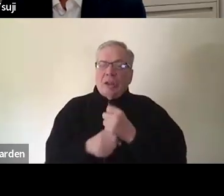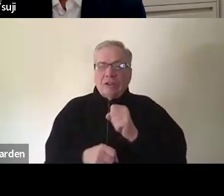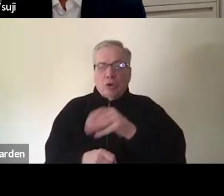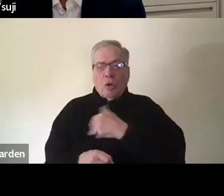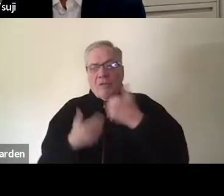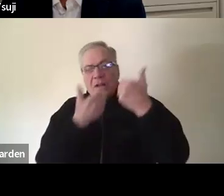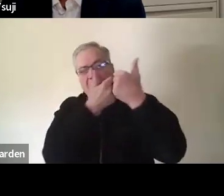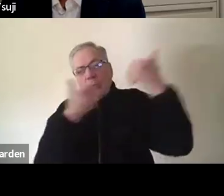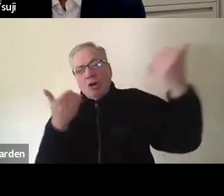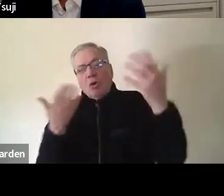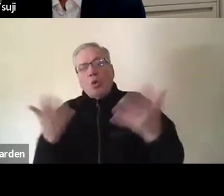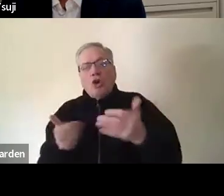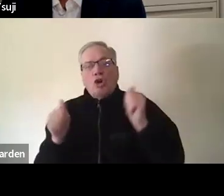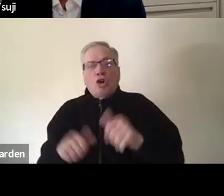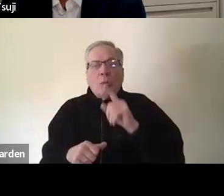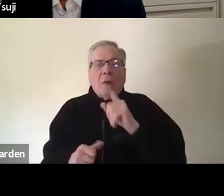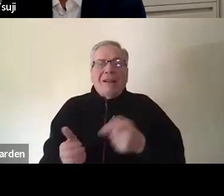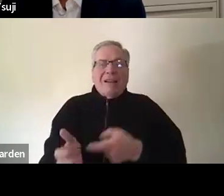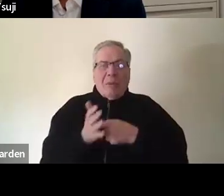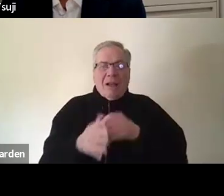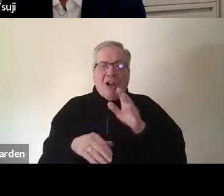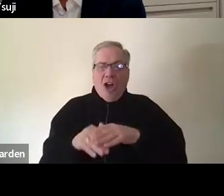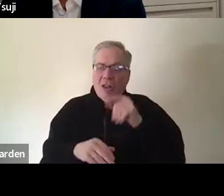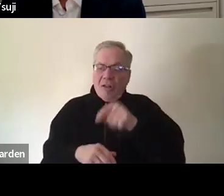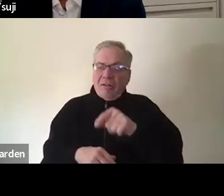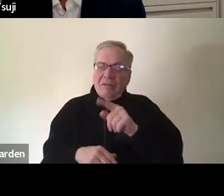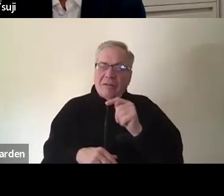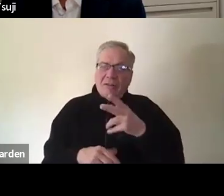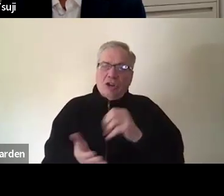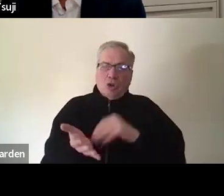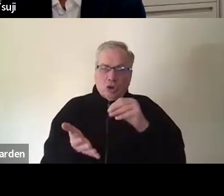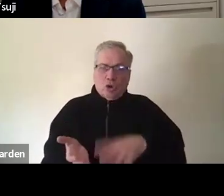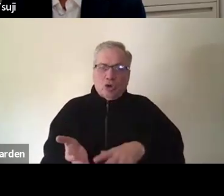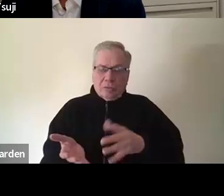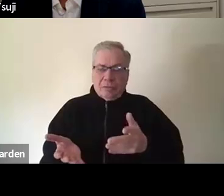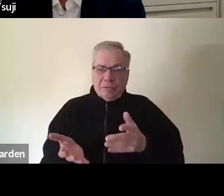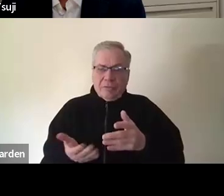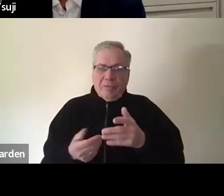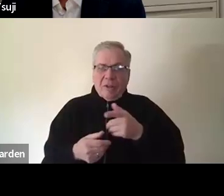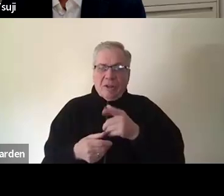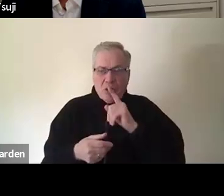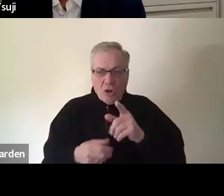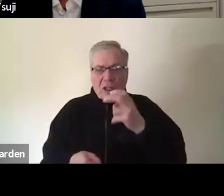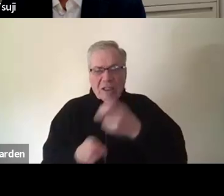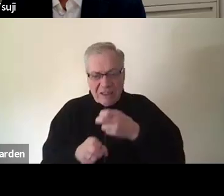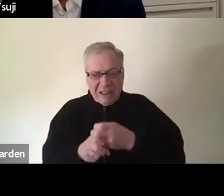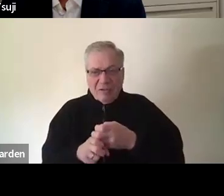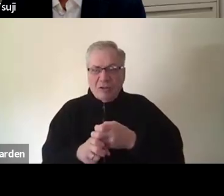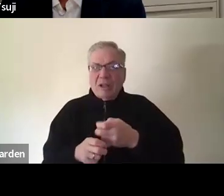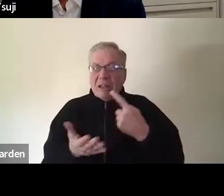from what could have been demands on the students. There were difficult conversations with students